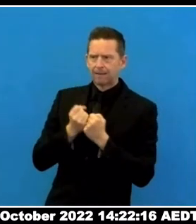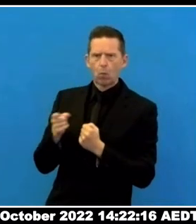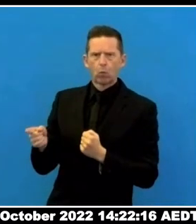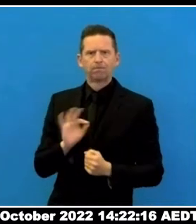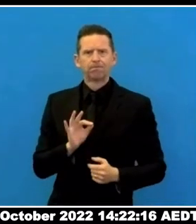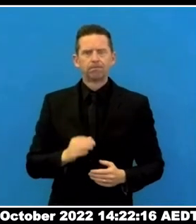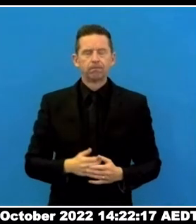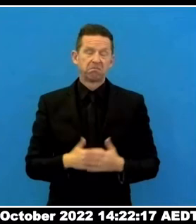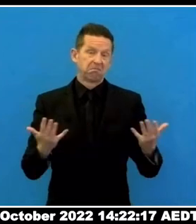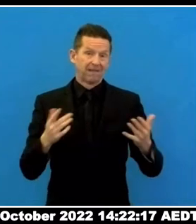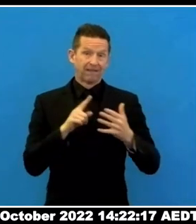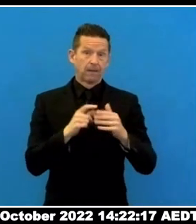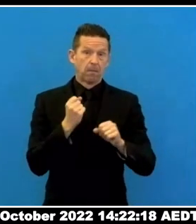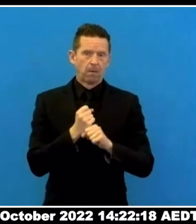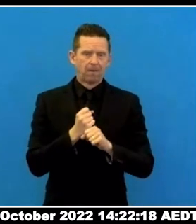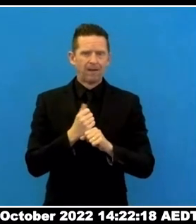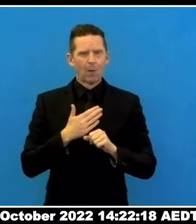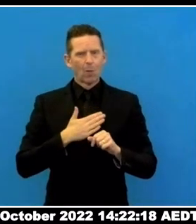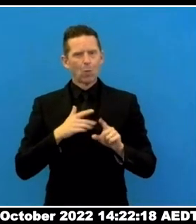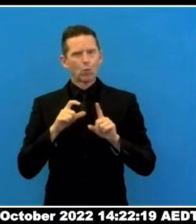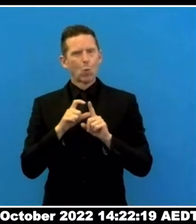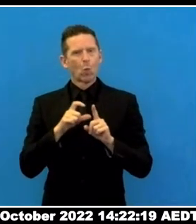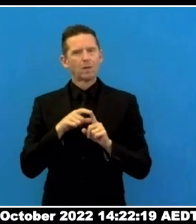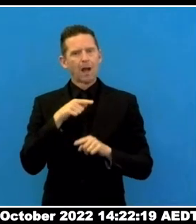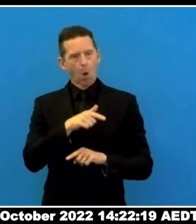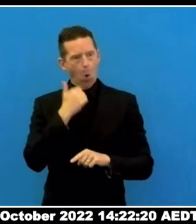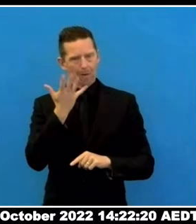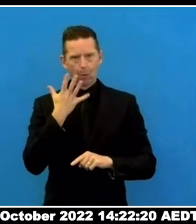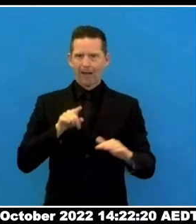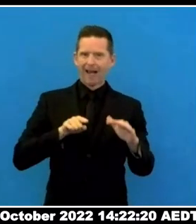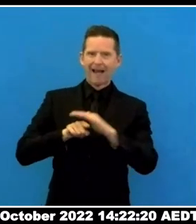For example, my daughter always wants to go out of the house.